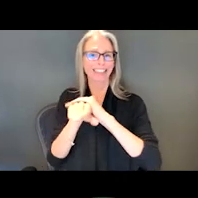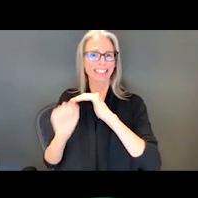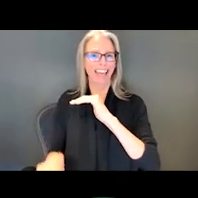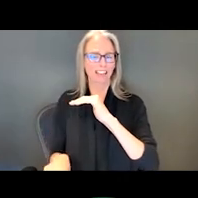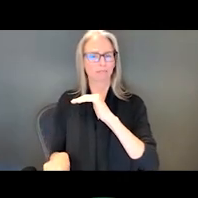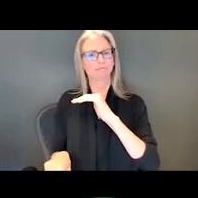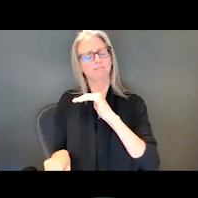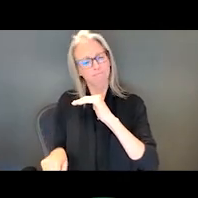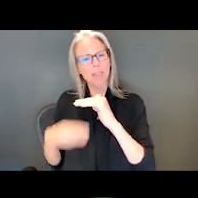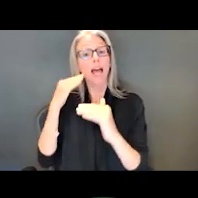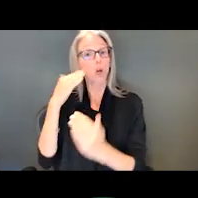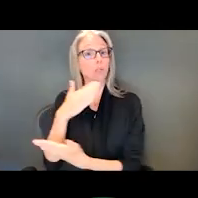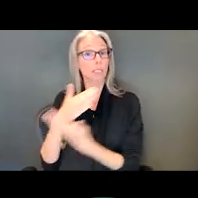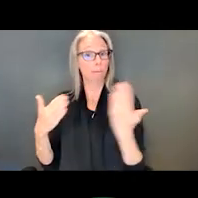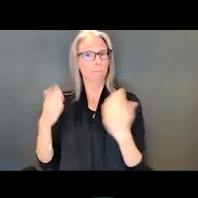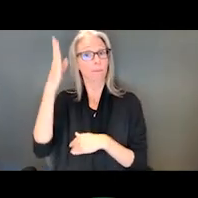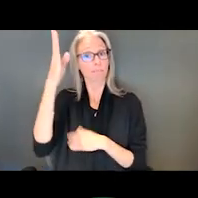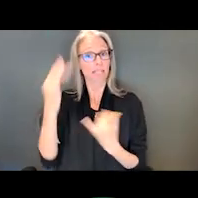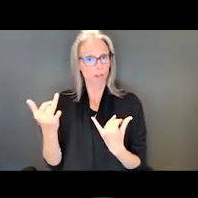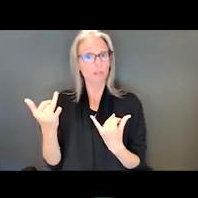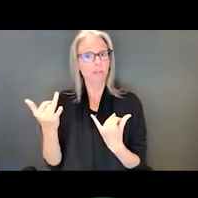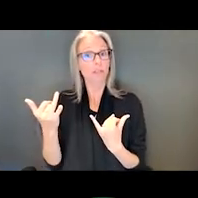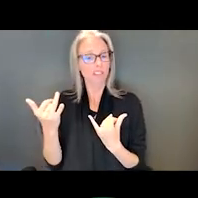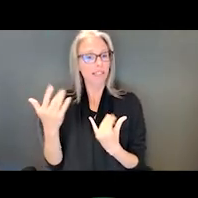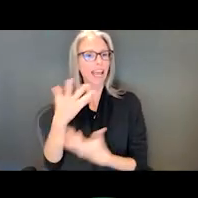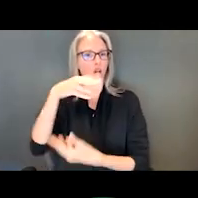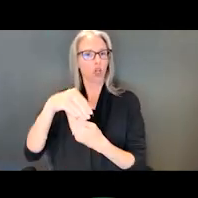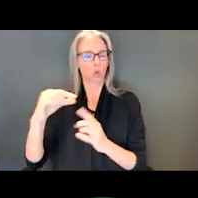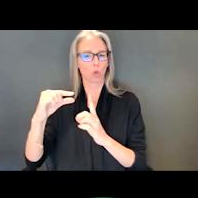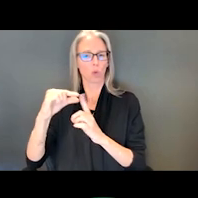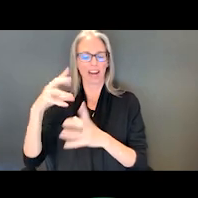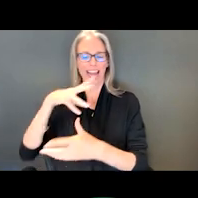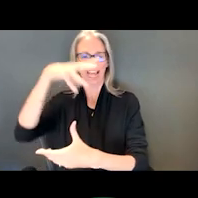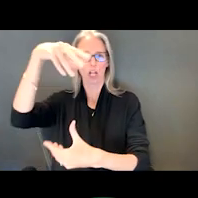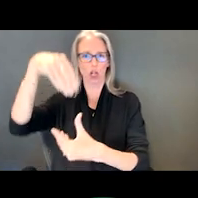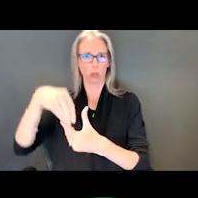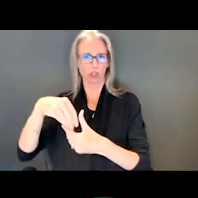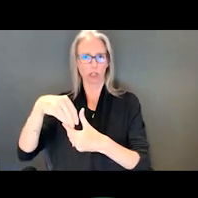So how accessibility and inclusion are both related concepts. So inclusion being how welcome